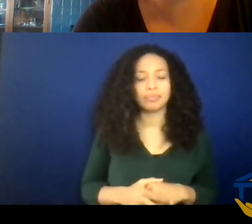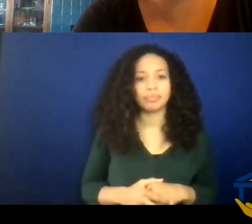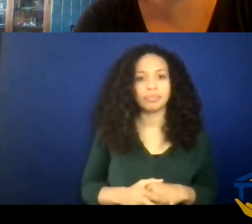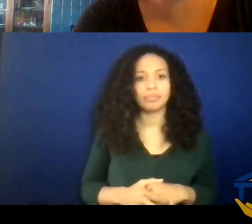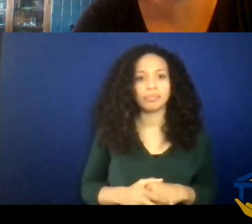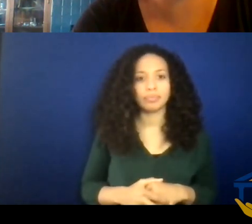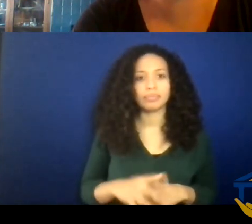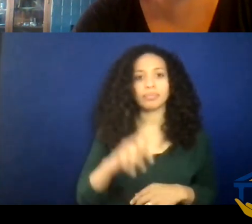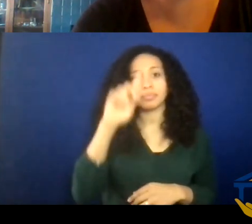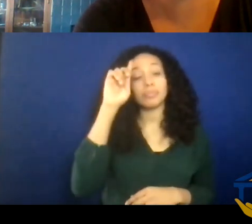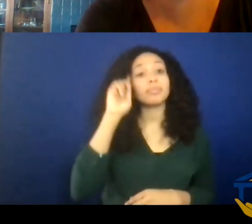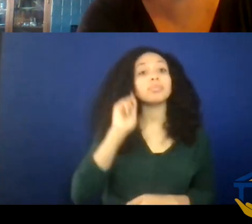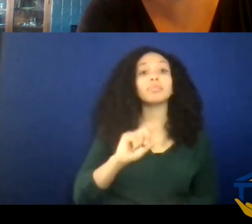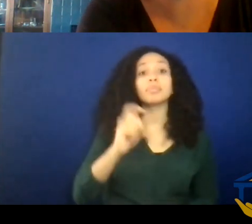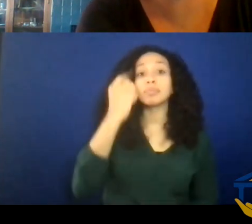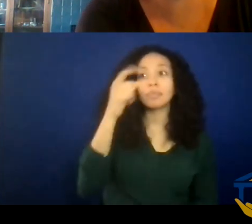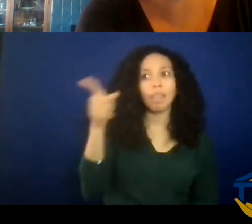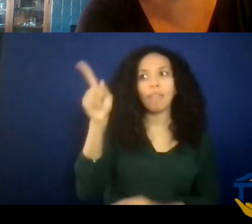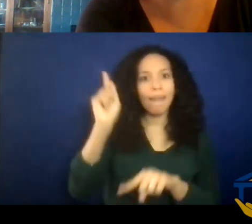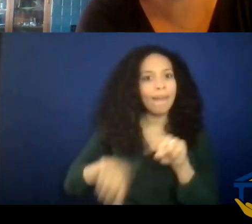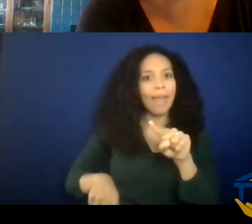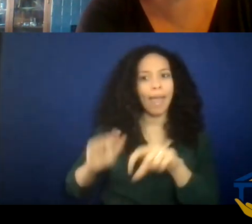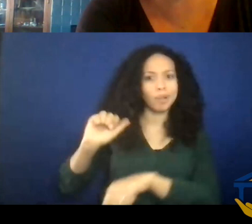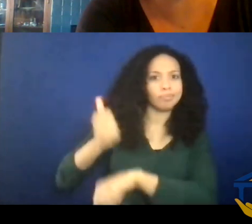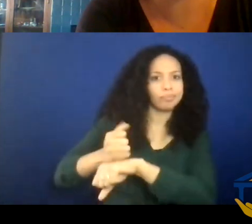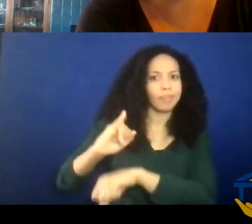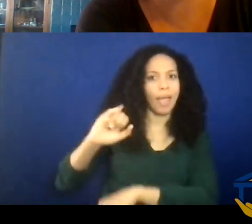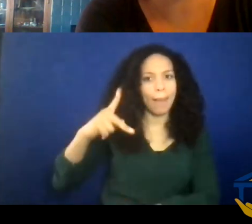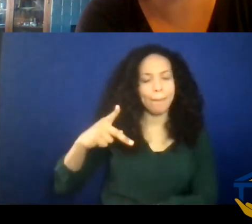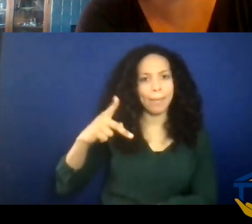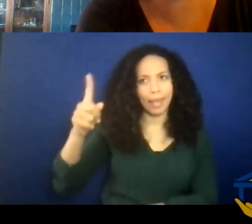and a mindset of “this is completed and this is what you have to accept.”